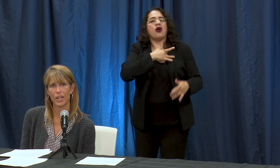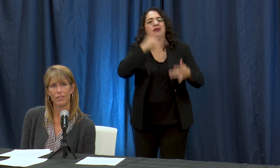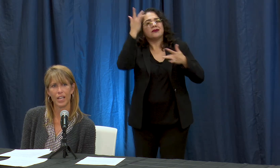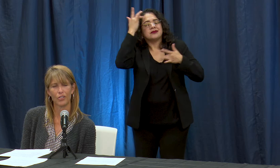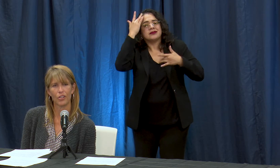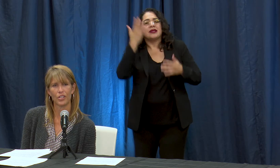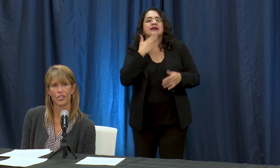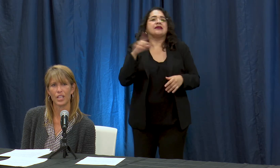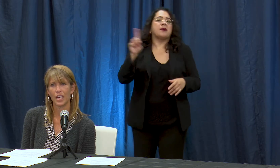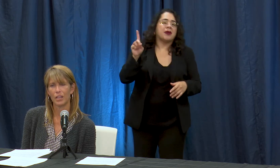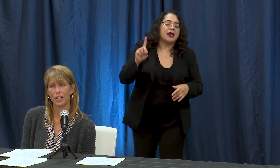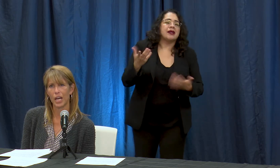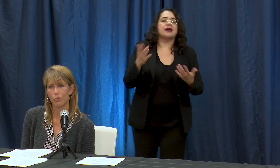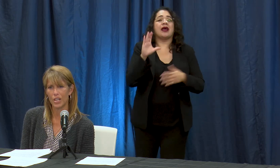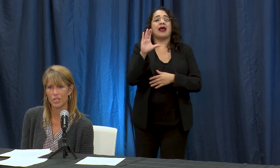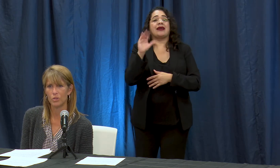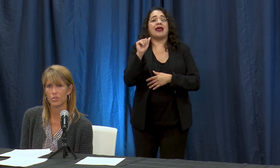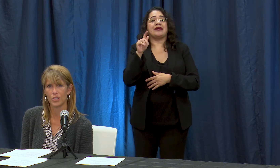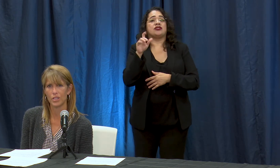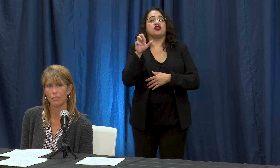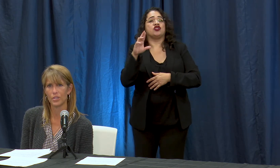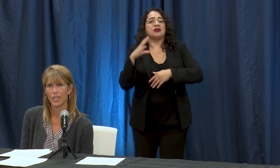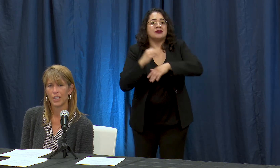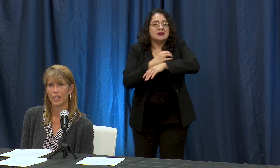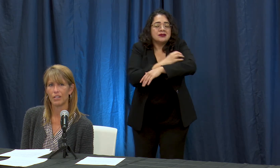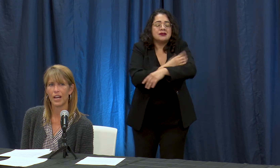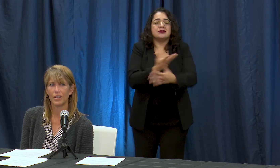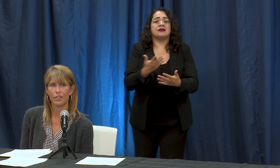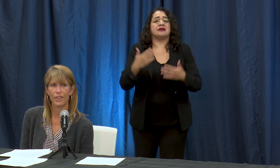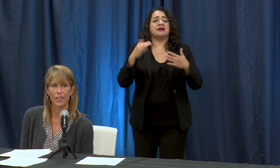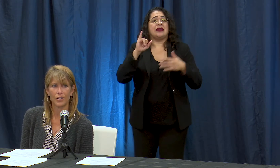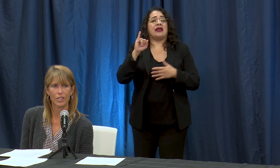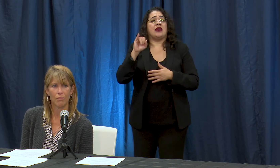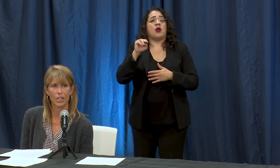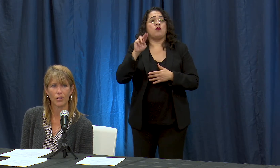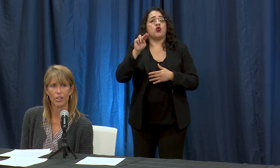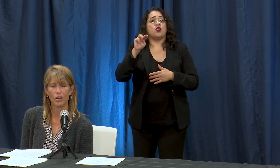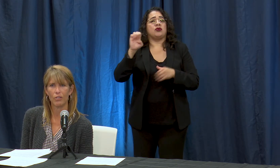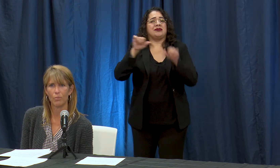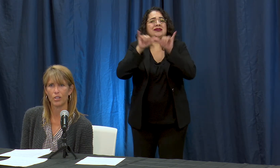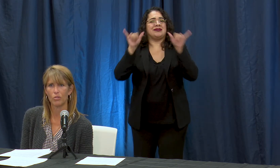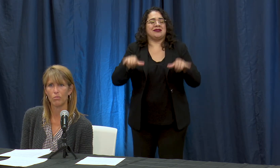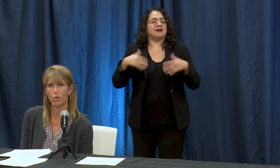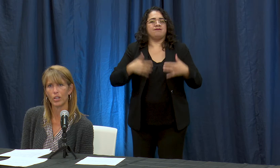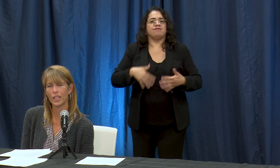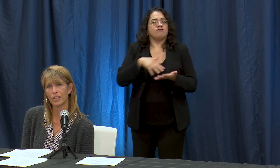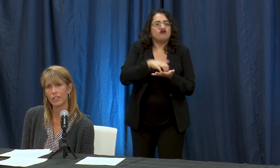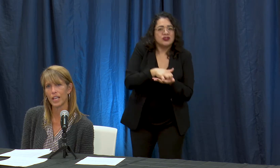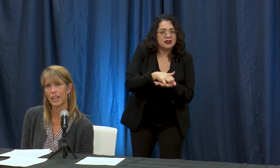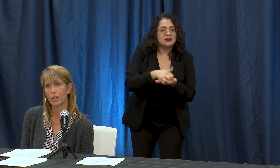might have cancer, or just a compromised immune systems, there are a lot of different factors that make it so that COVID makes you more ill than they